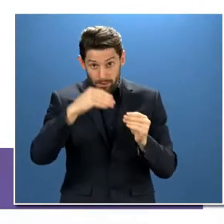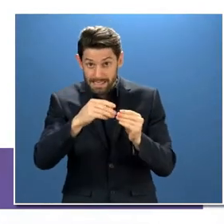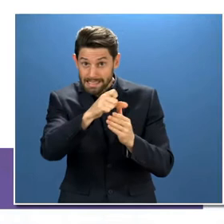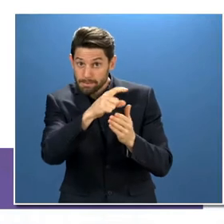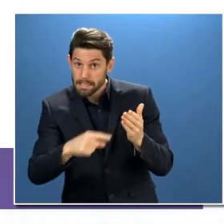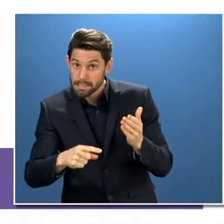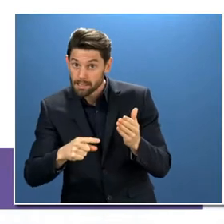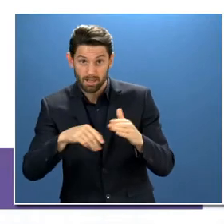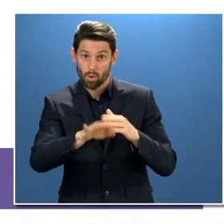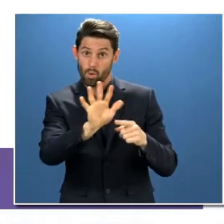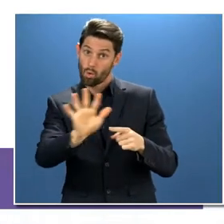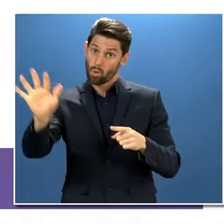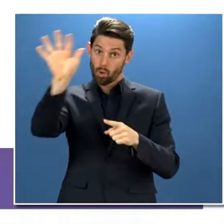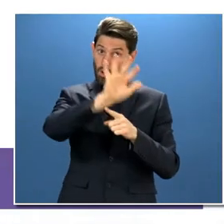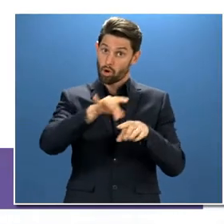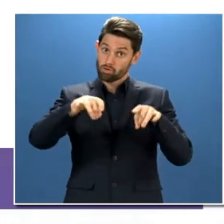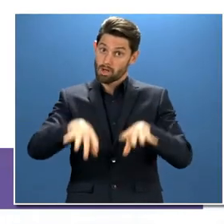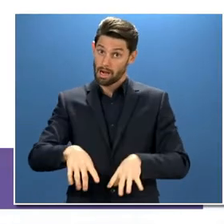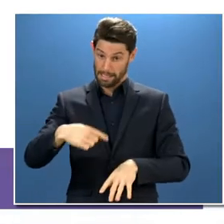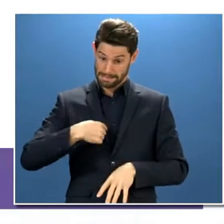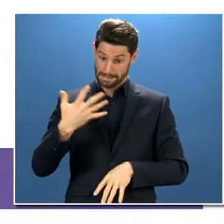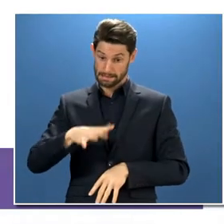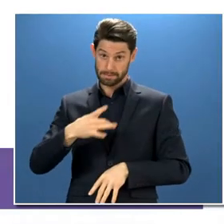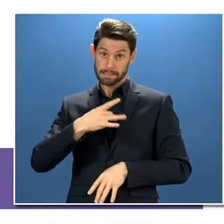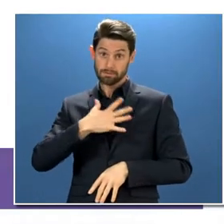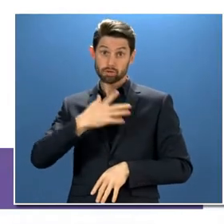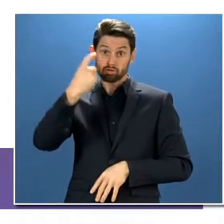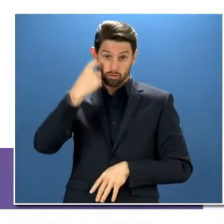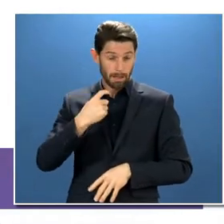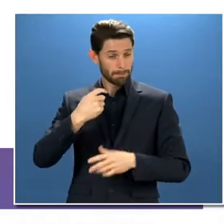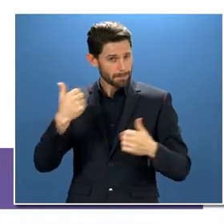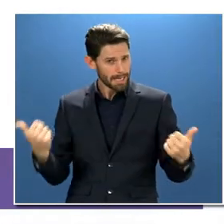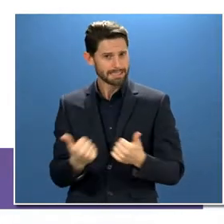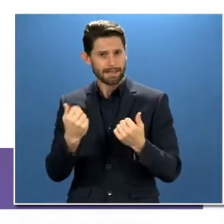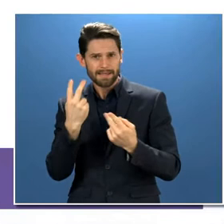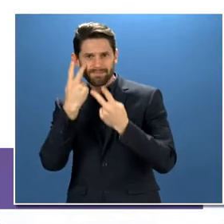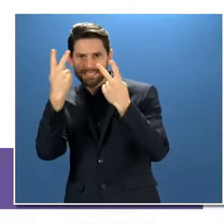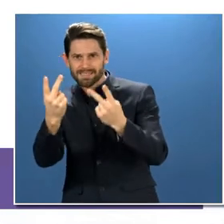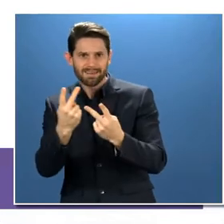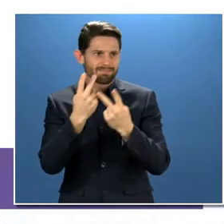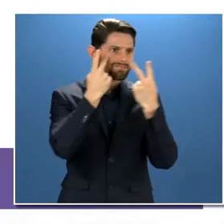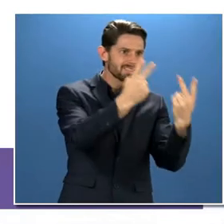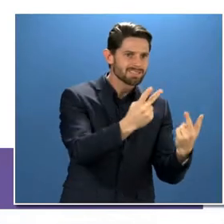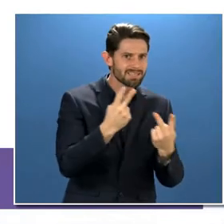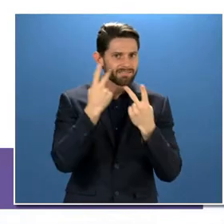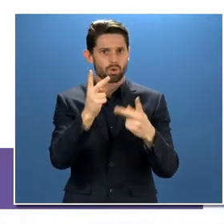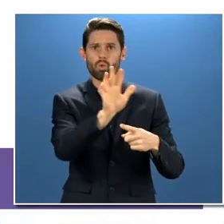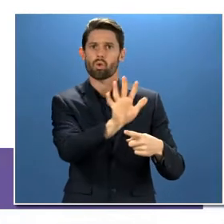So I've tried to the fullest extent possible make myself available and give speeches on issues as required.